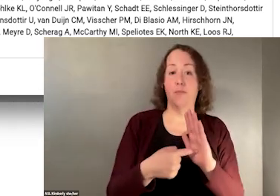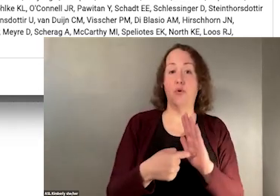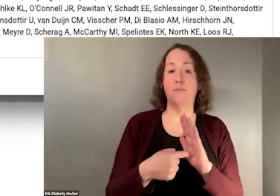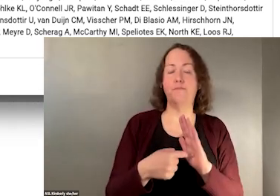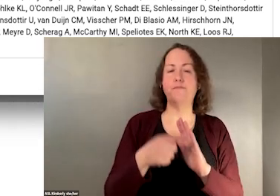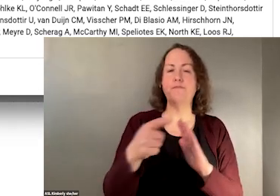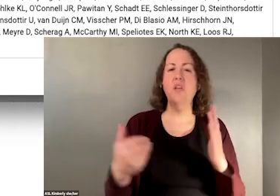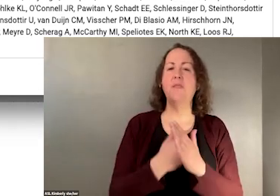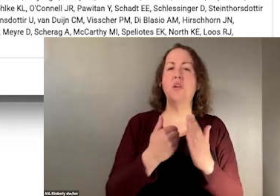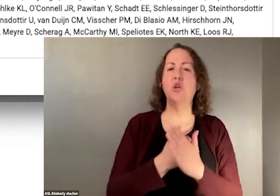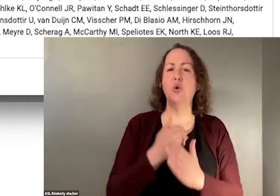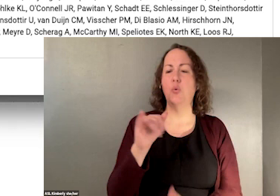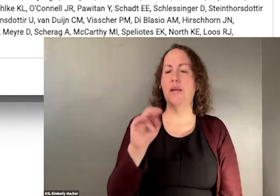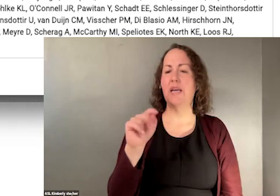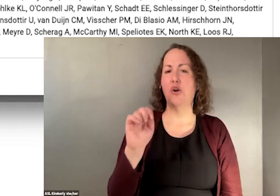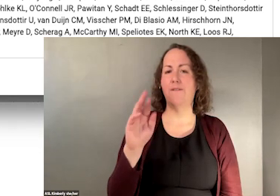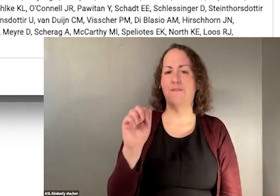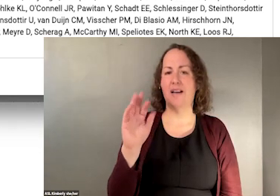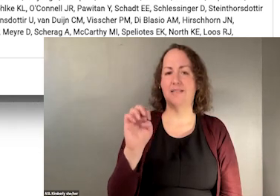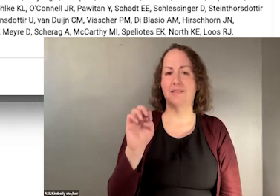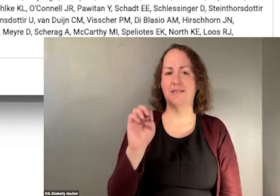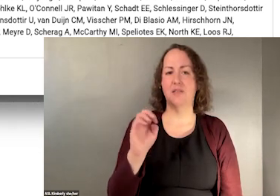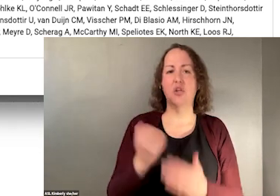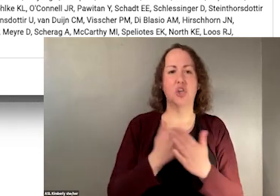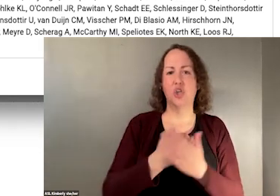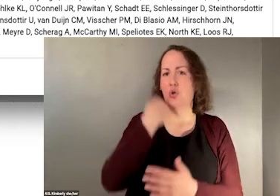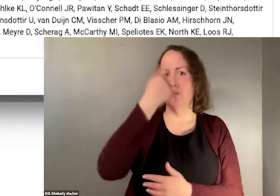So it's not available today, but it's going to be available later this summer.